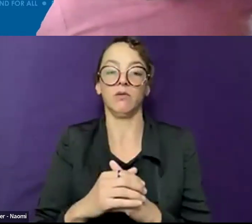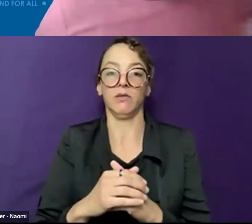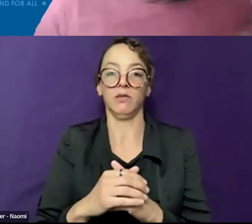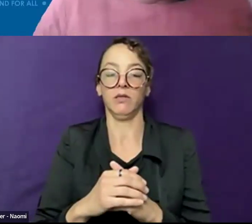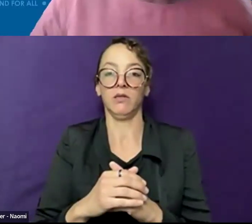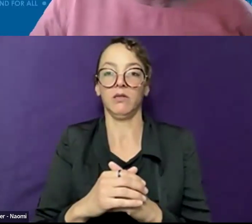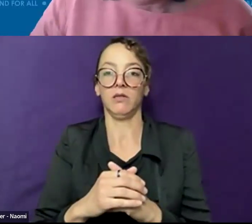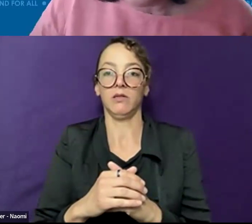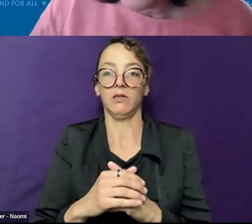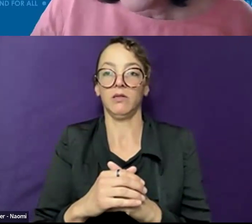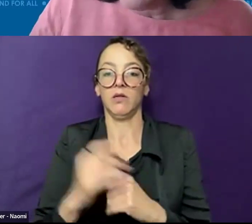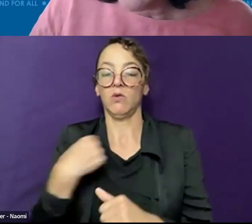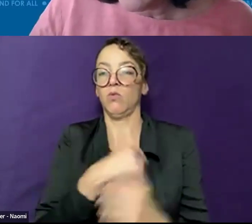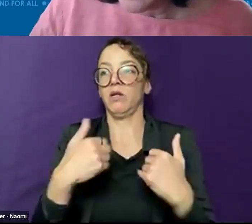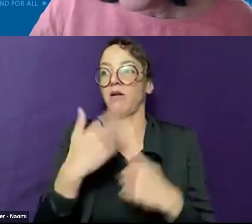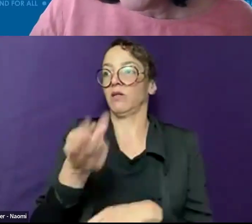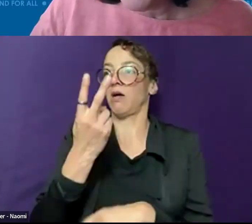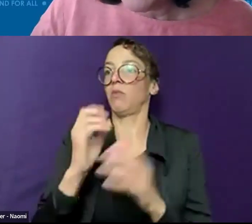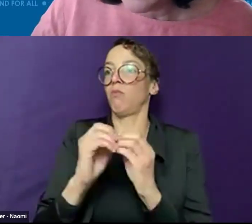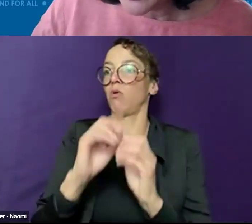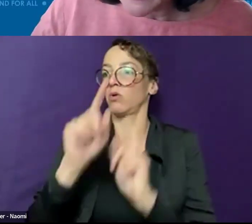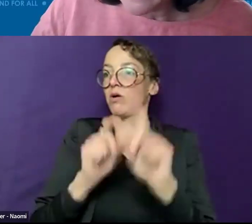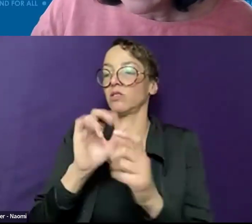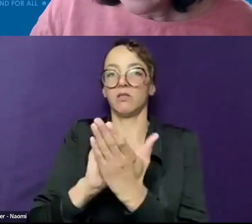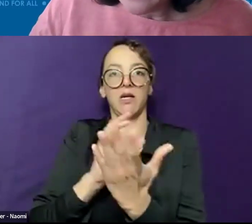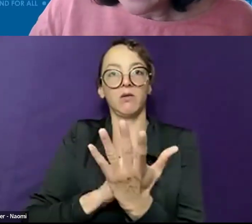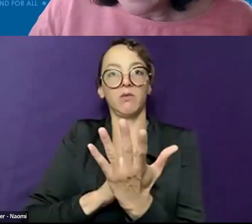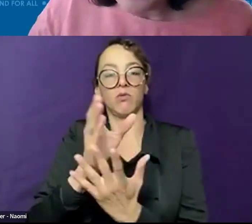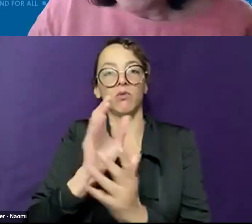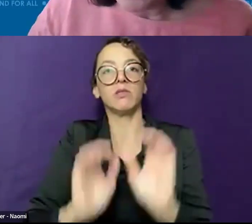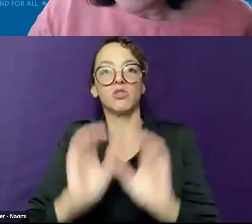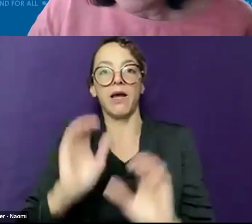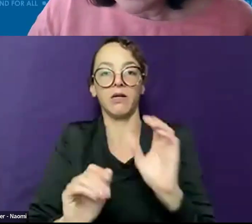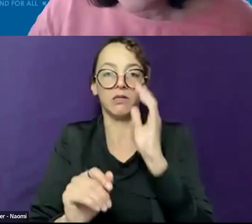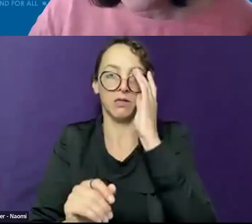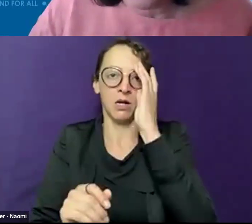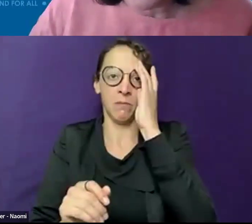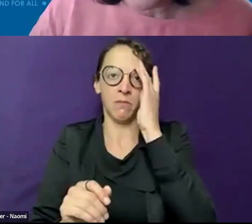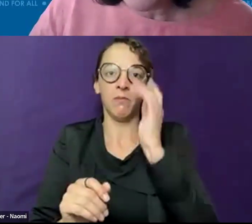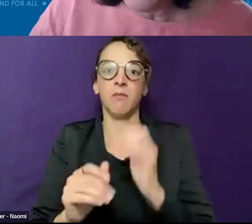We do have a couple more questions that are coming through via chat. Should we email